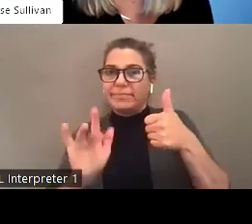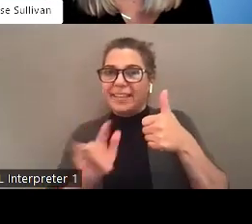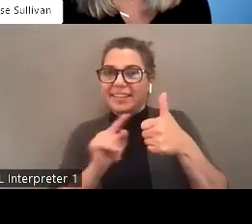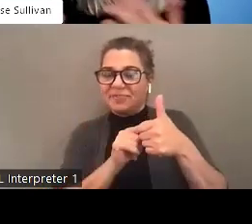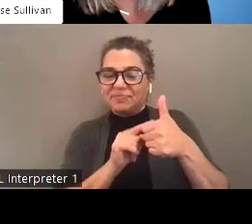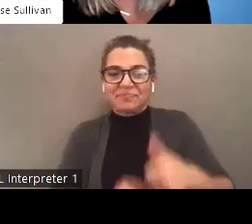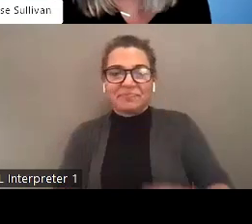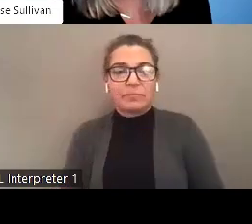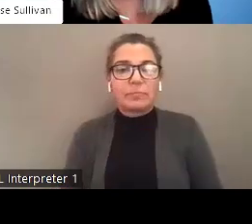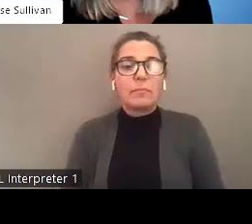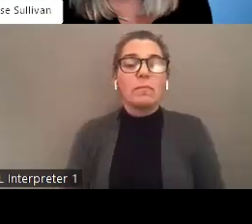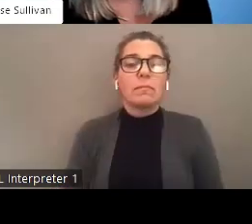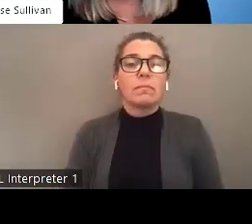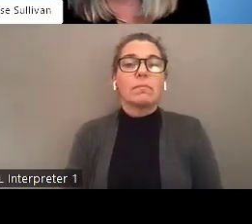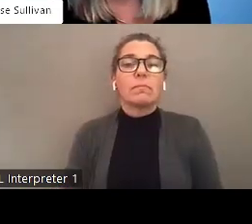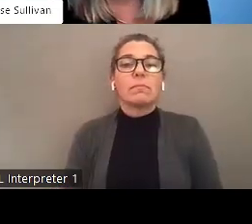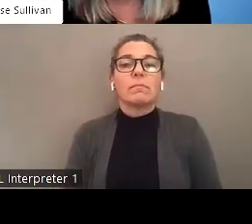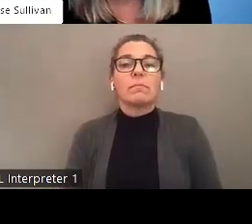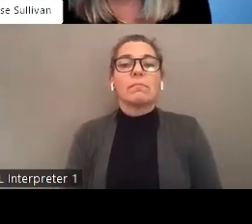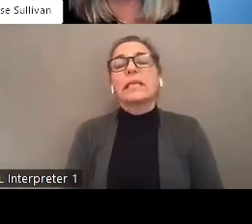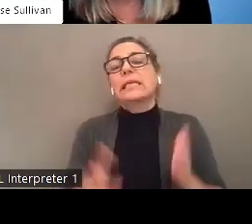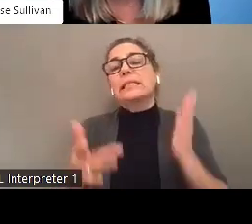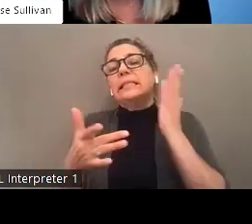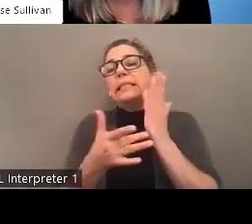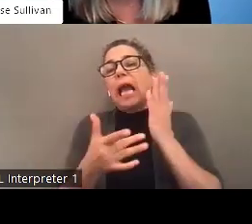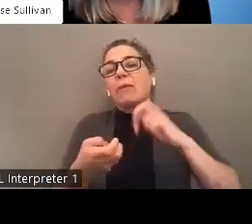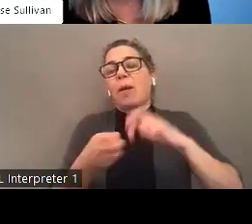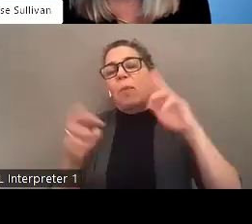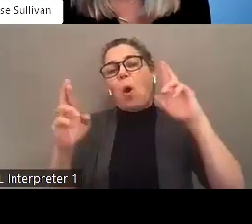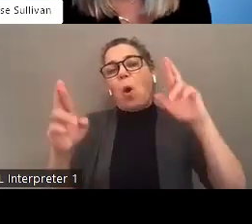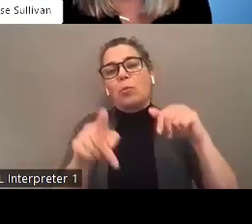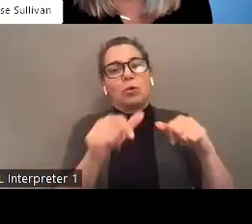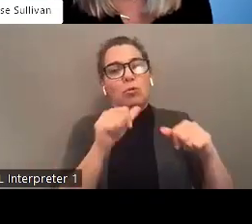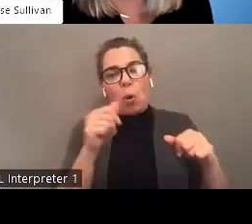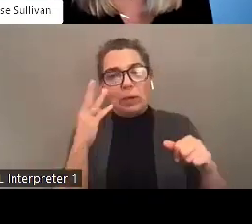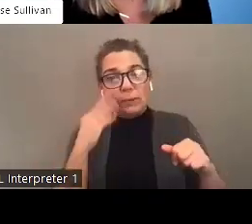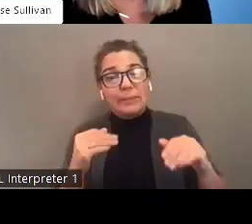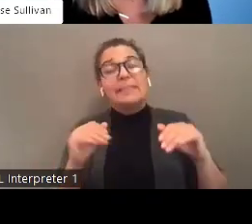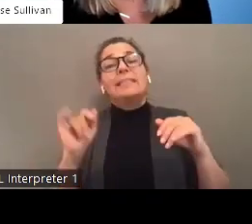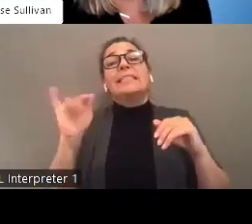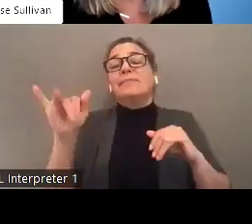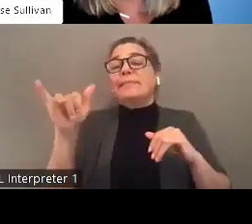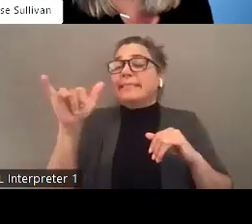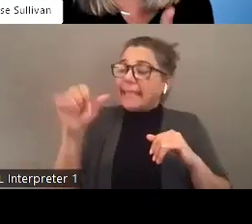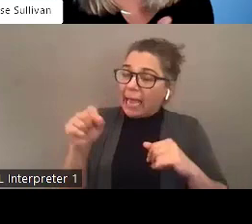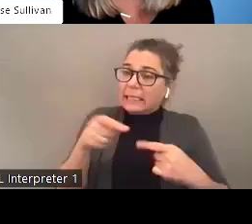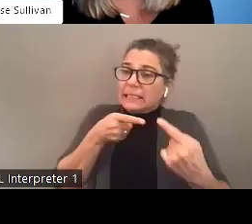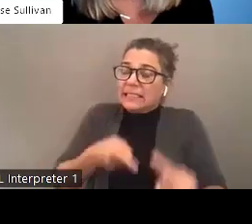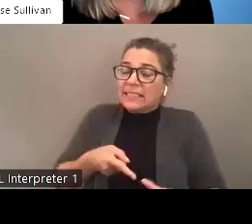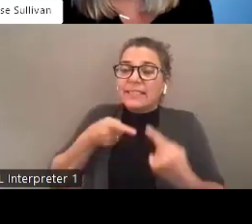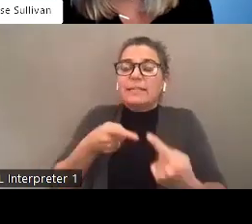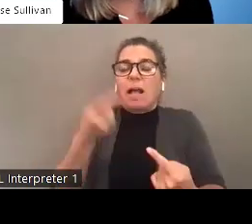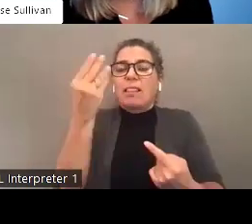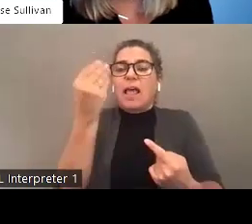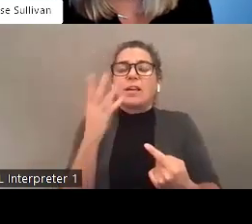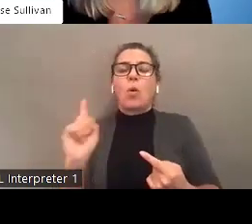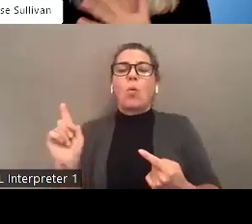We hope you don't experience any technical or logistical issues, but if you do, go ahead and let us know in that Q&A box